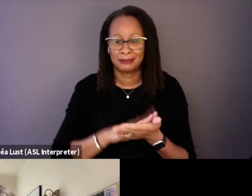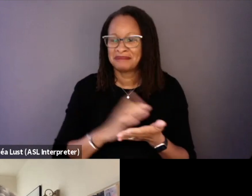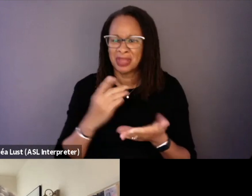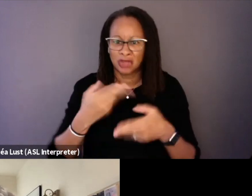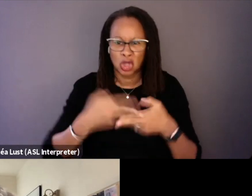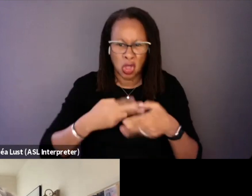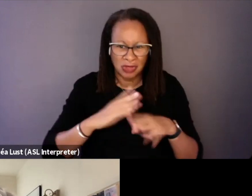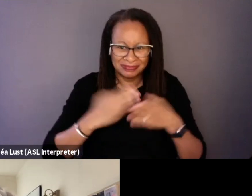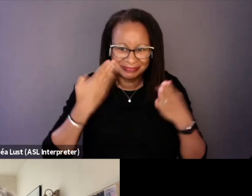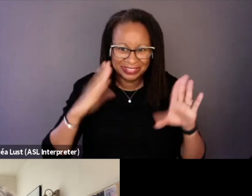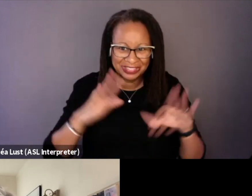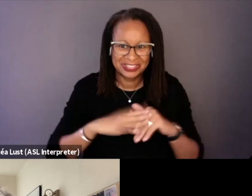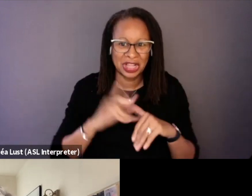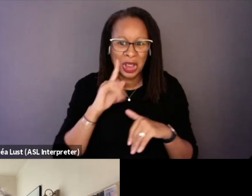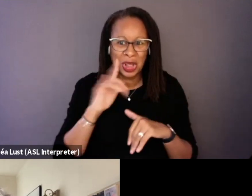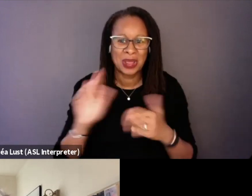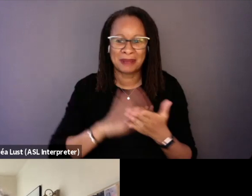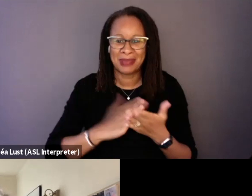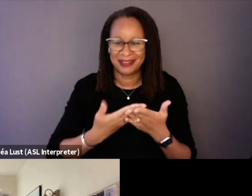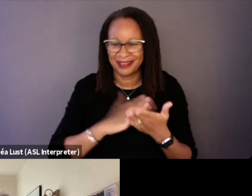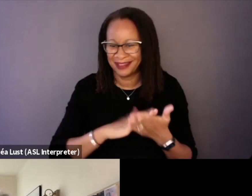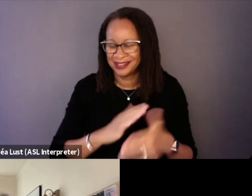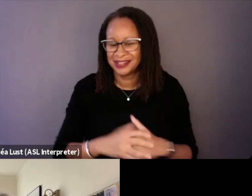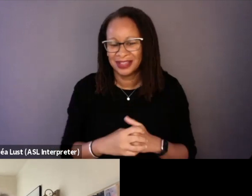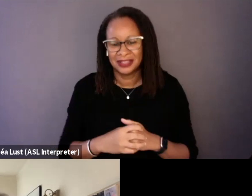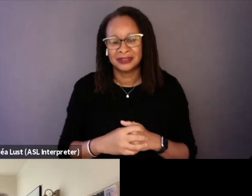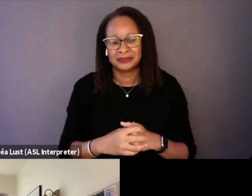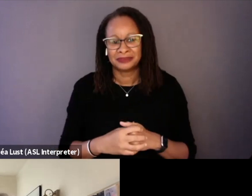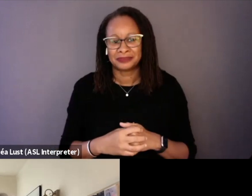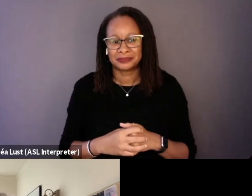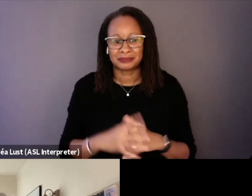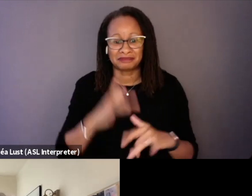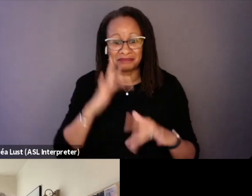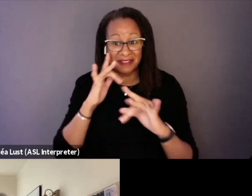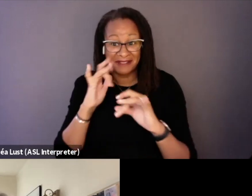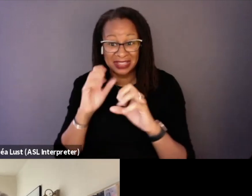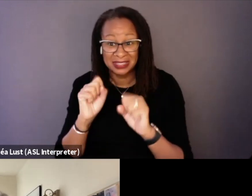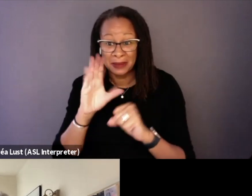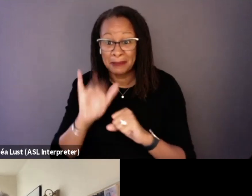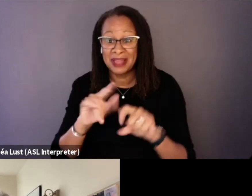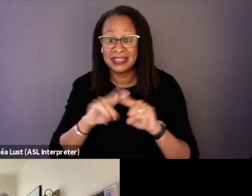but that's what they looked like, or you were sort of fascinated by the different tools